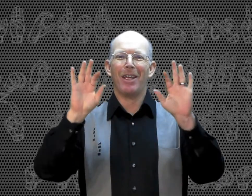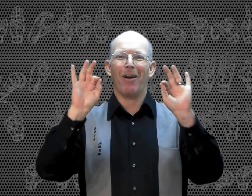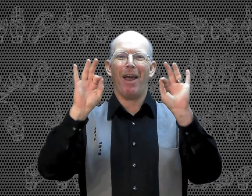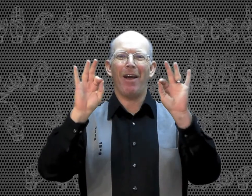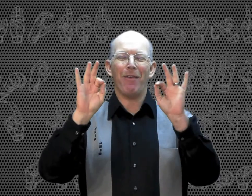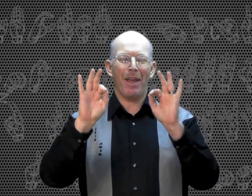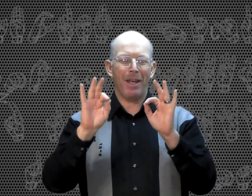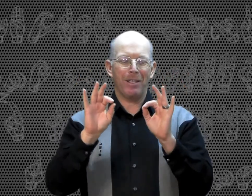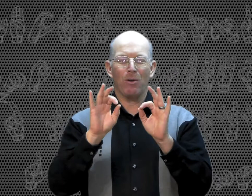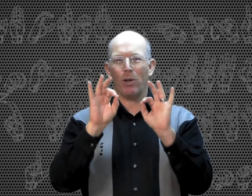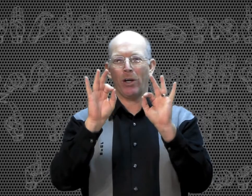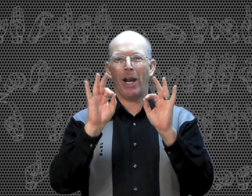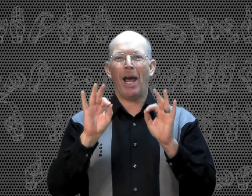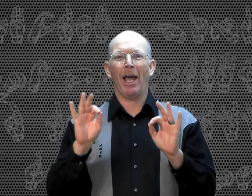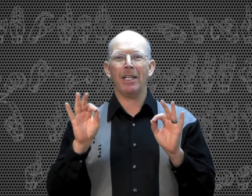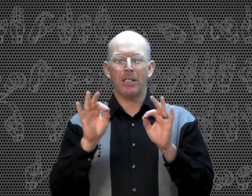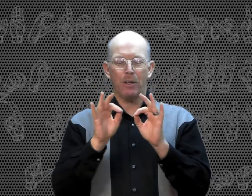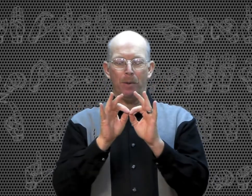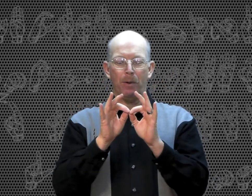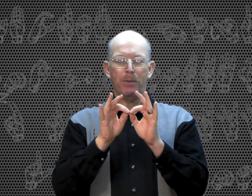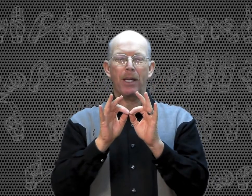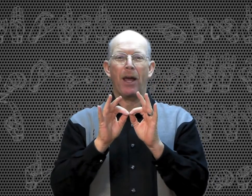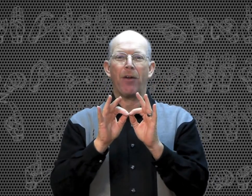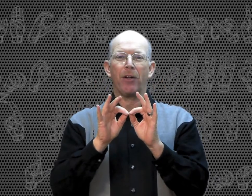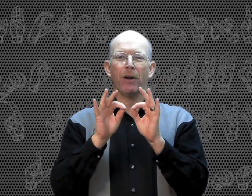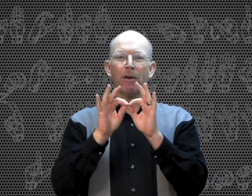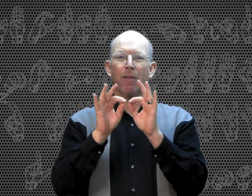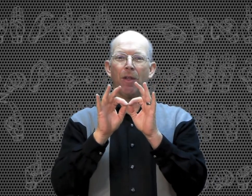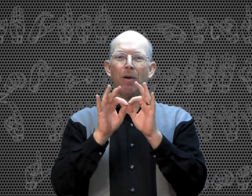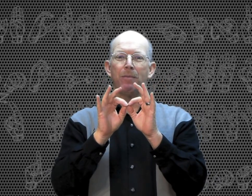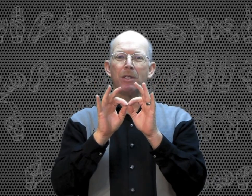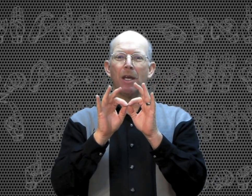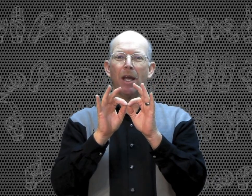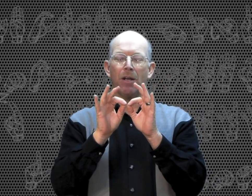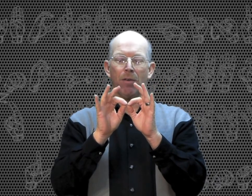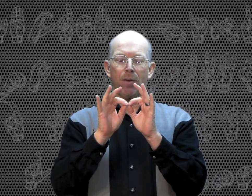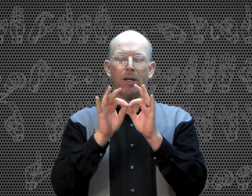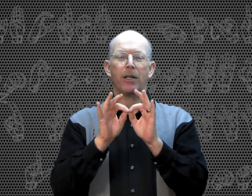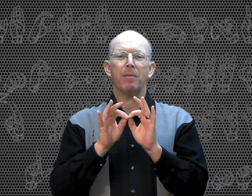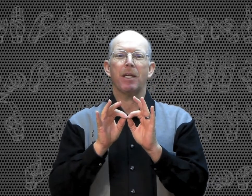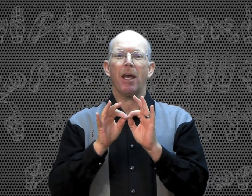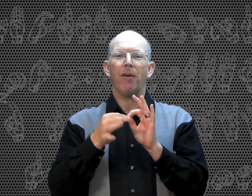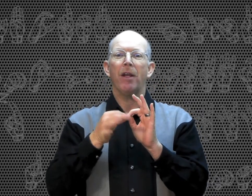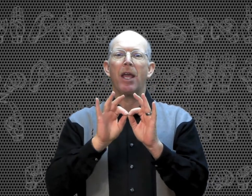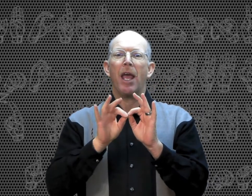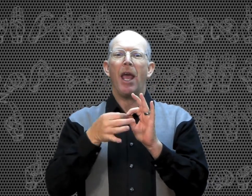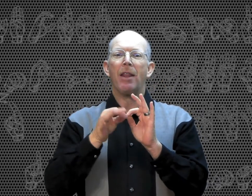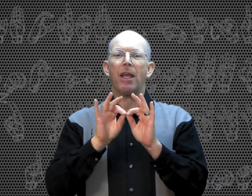You take you F hands, or your 9s, and you put them together, your thumbs and your fingertips together.